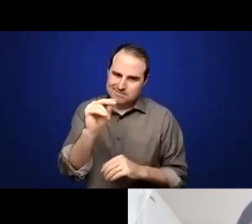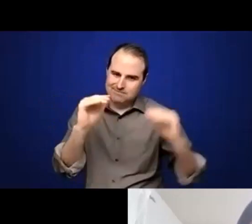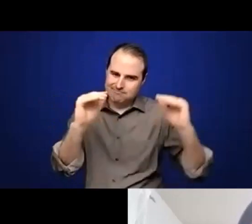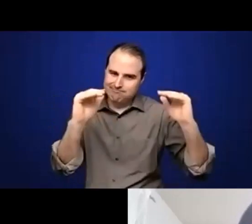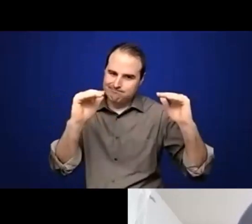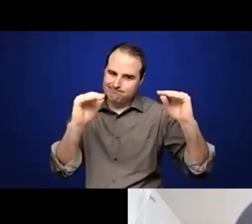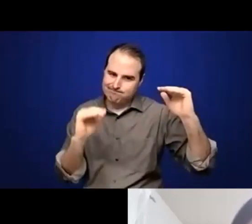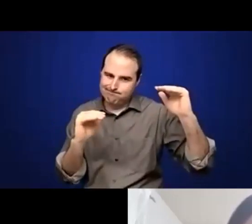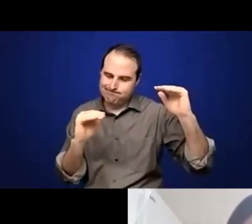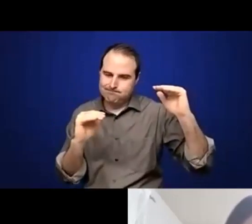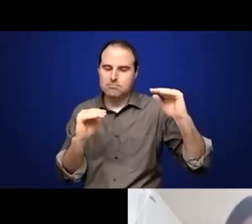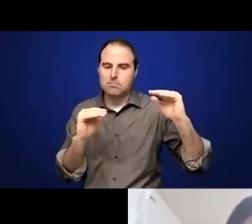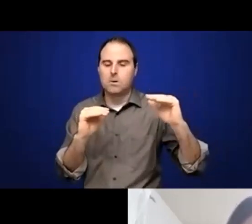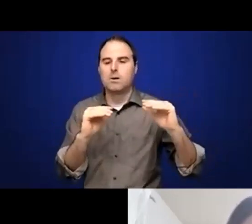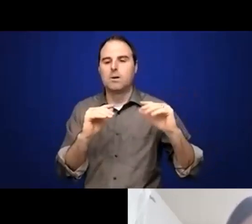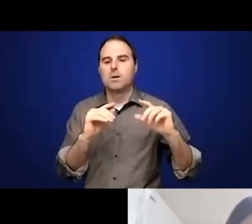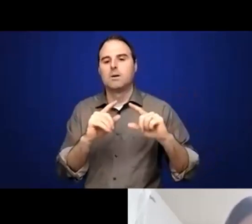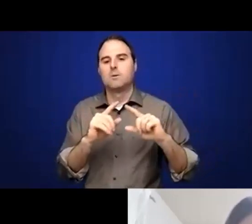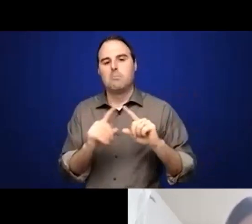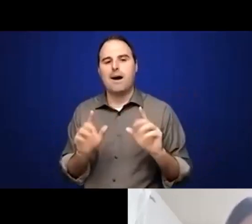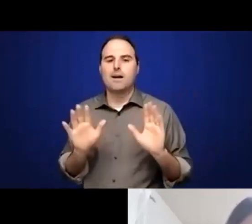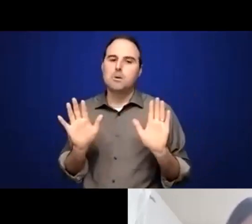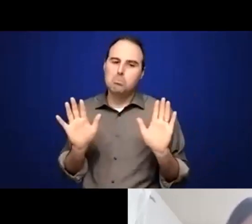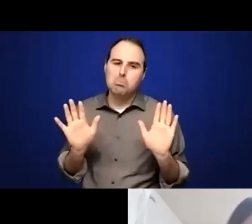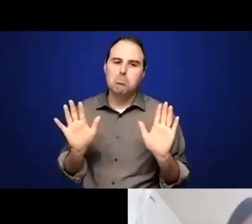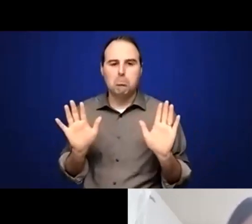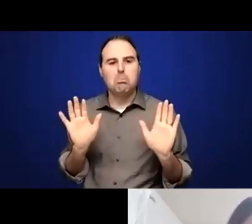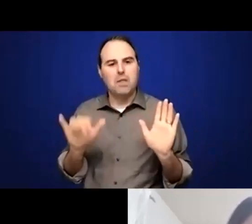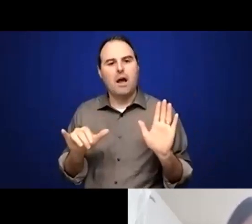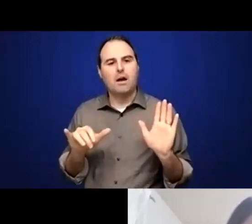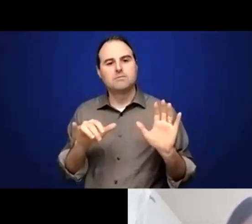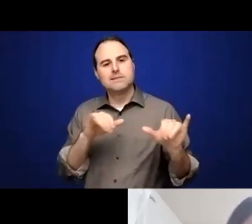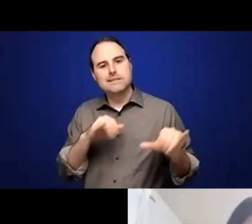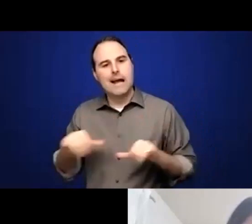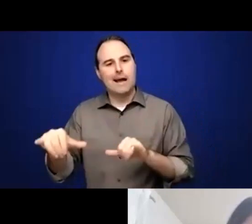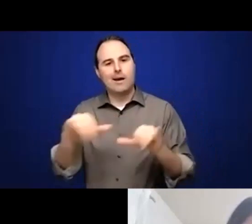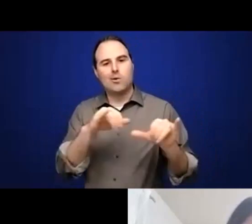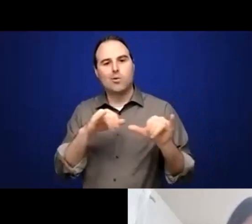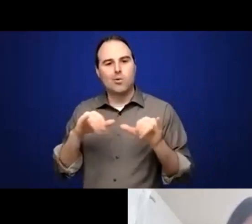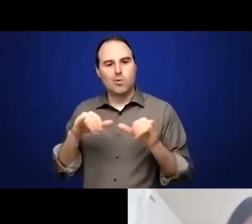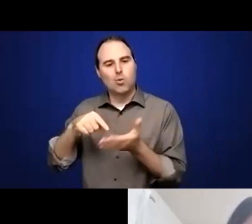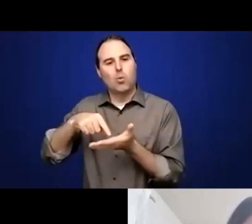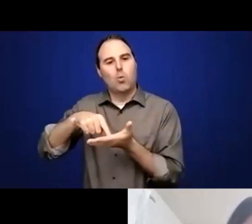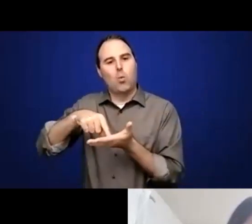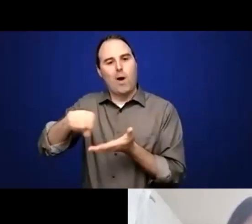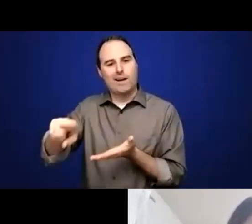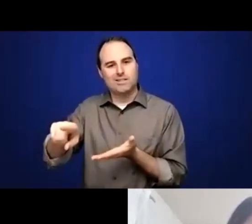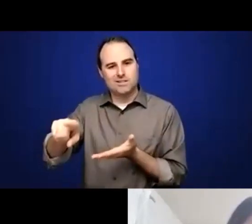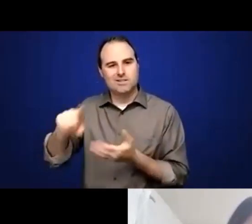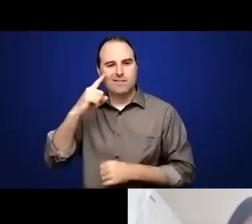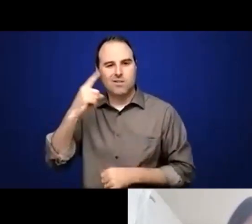would be a standard wage for someone. So trying to make sure that just because they